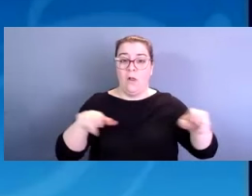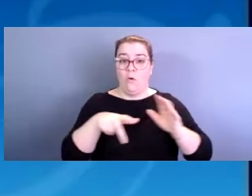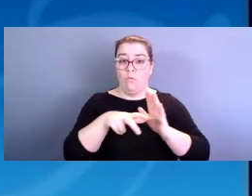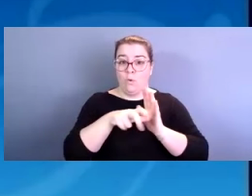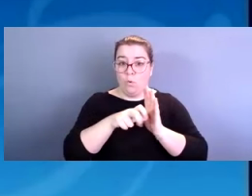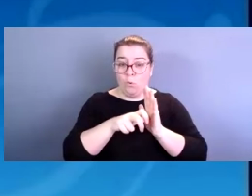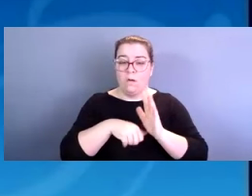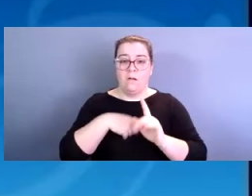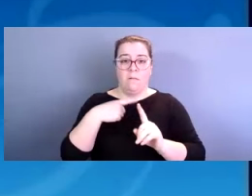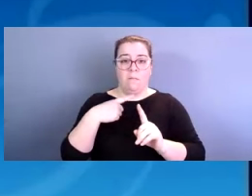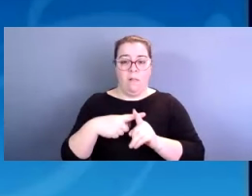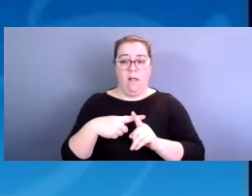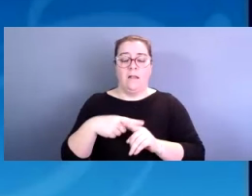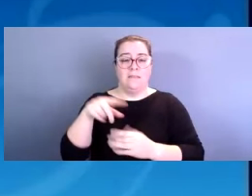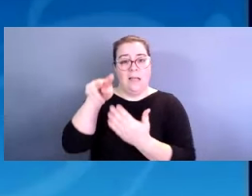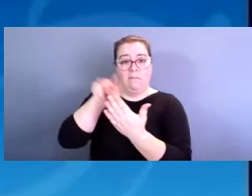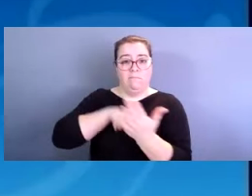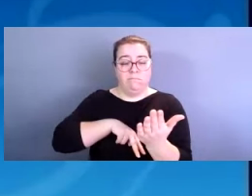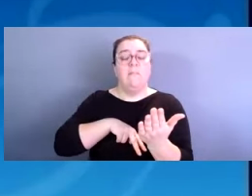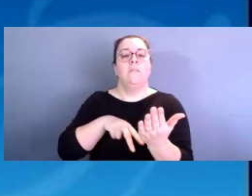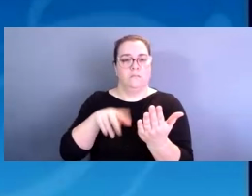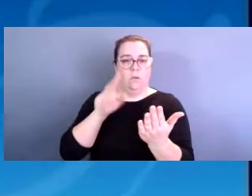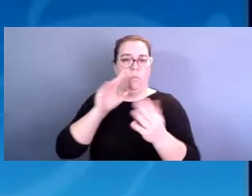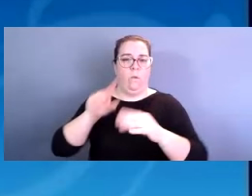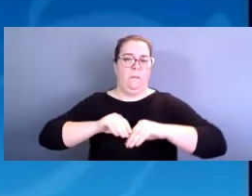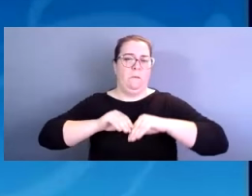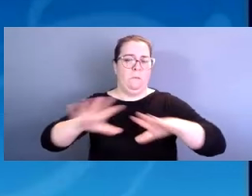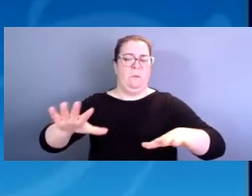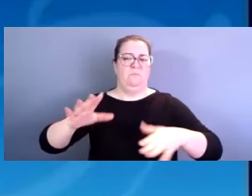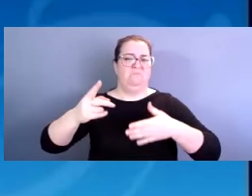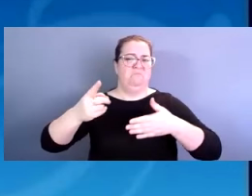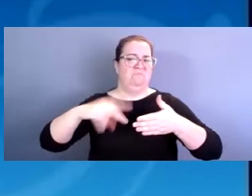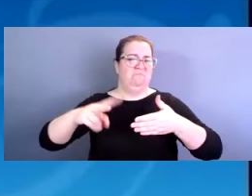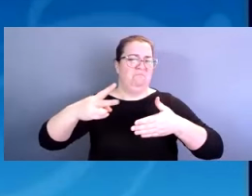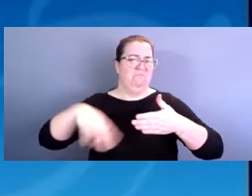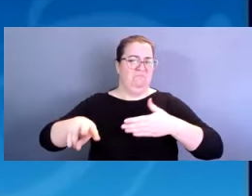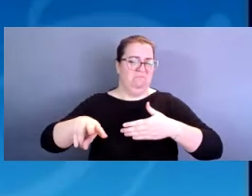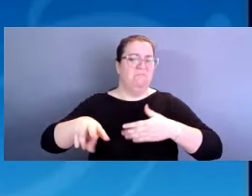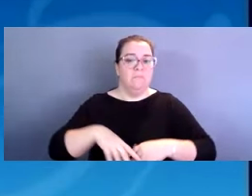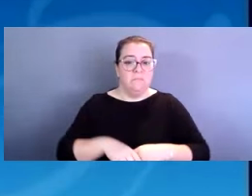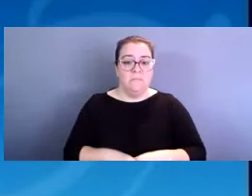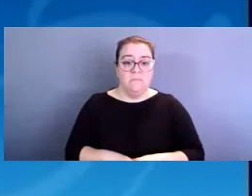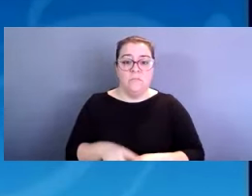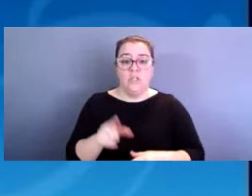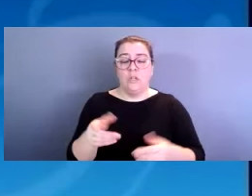and you should expect it in your inbox in the coming, two weeks. And please share that with, with your network.